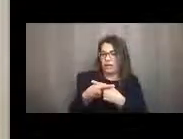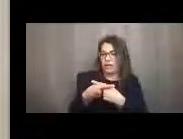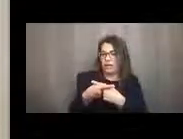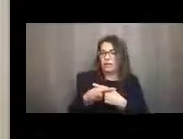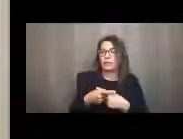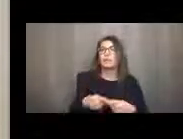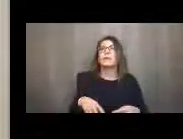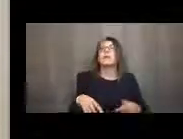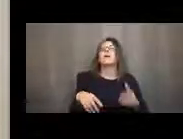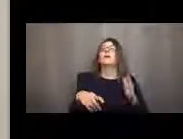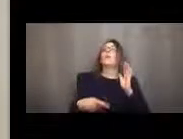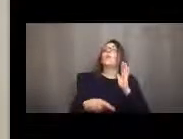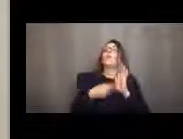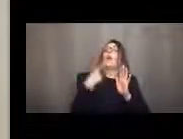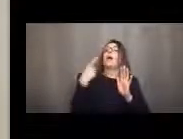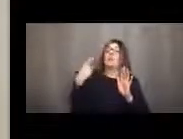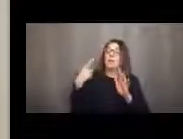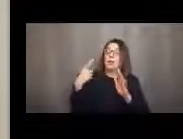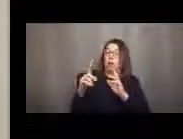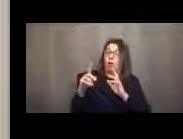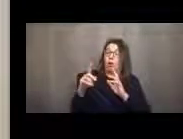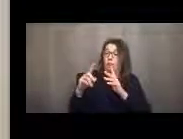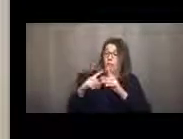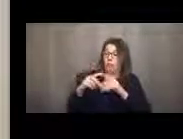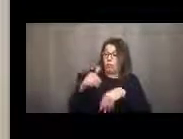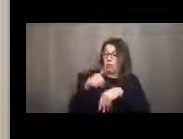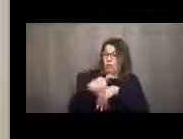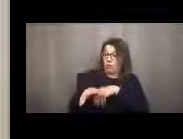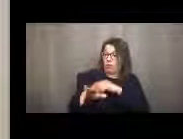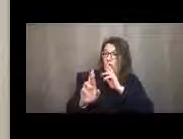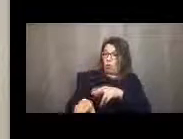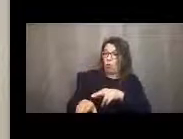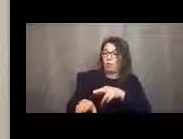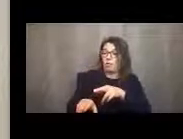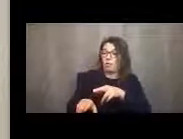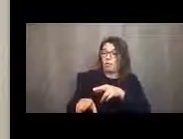Once you submit an original report, then an annual report will be required.